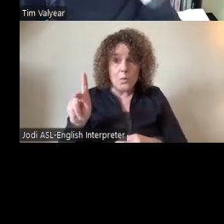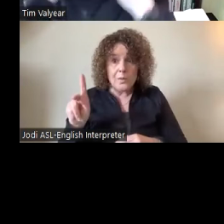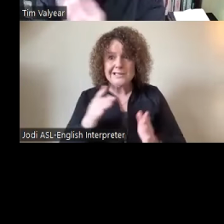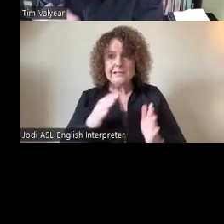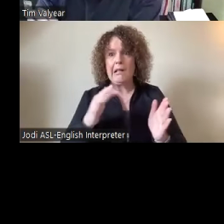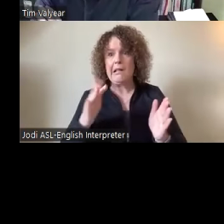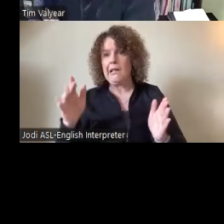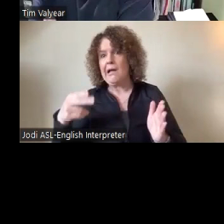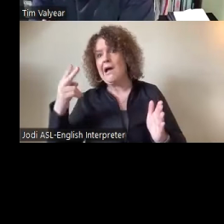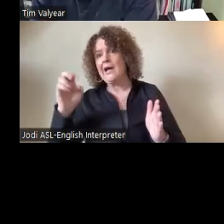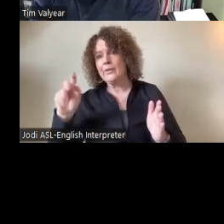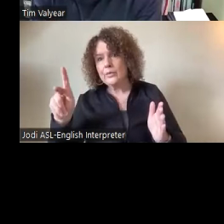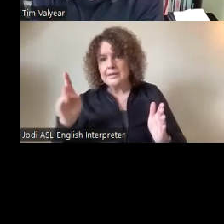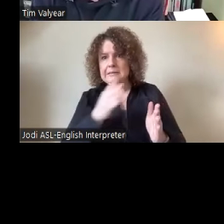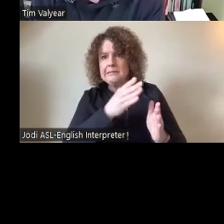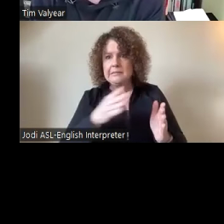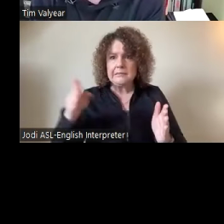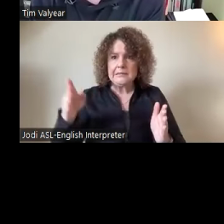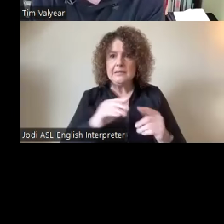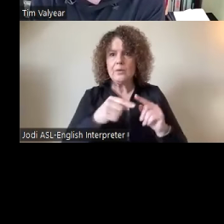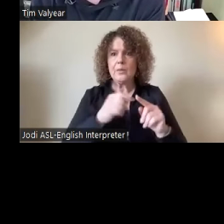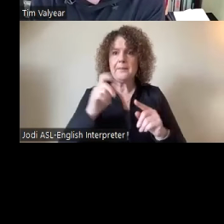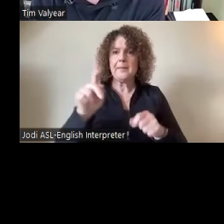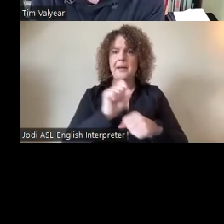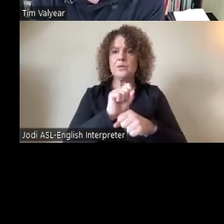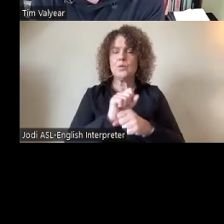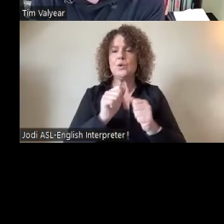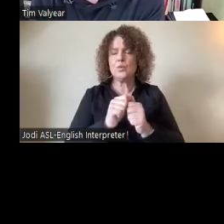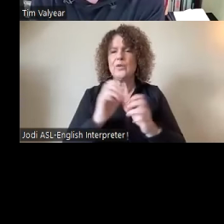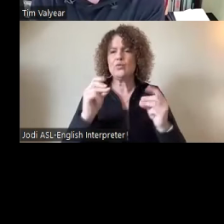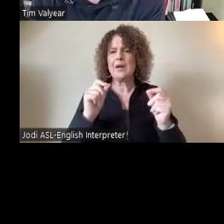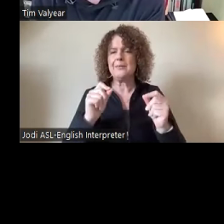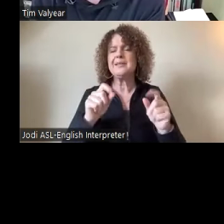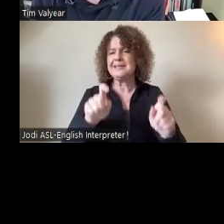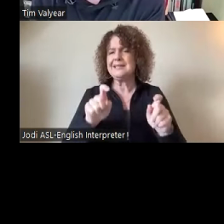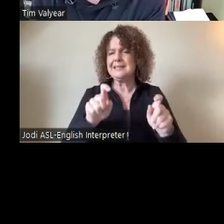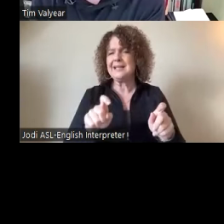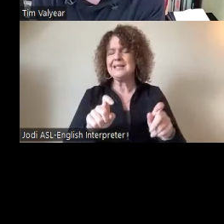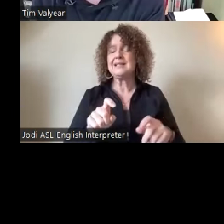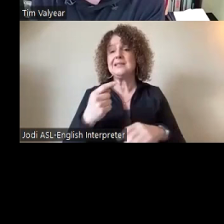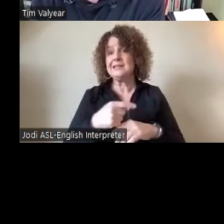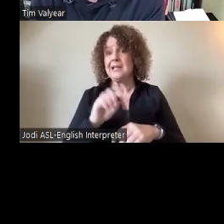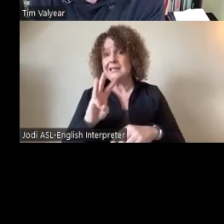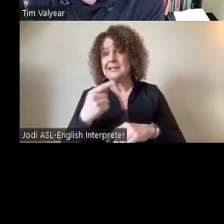cases and contacts. It basically says if we're talking about lo risk to high risk, when you